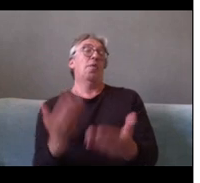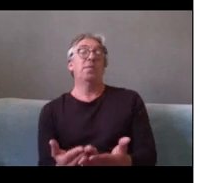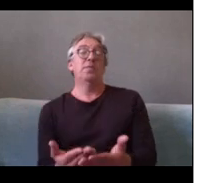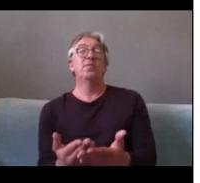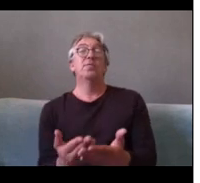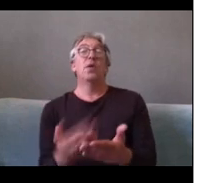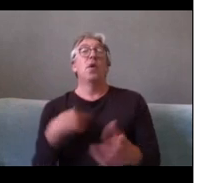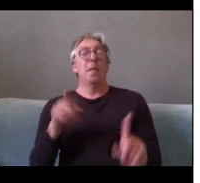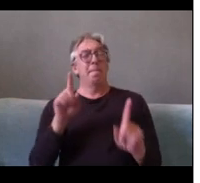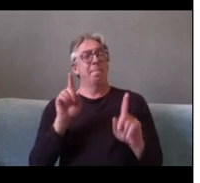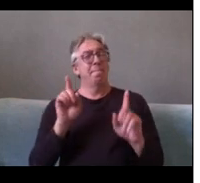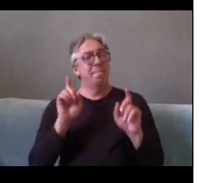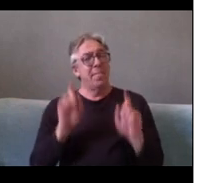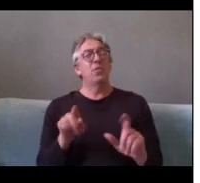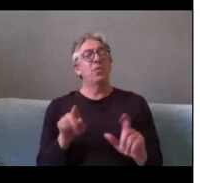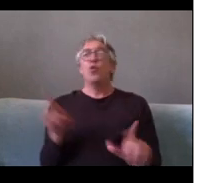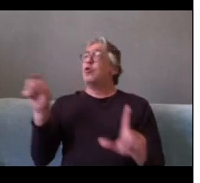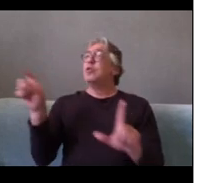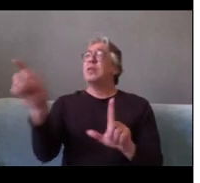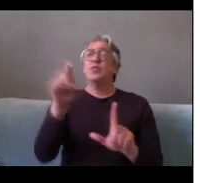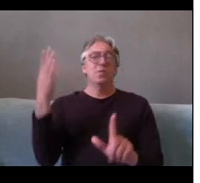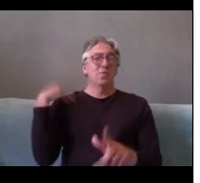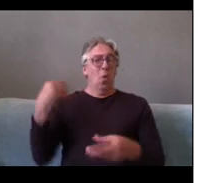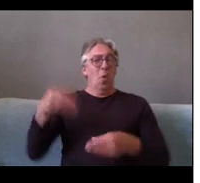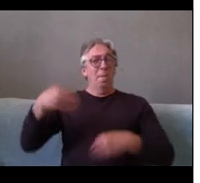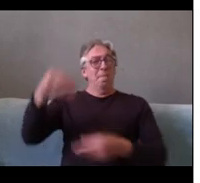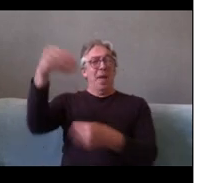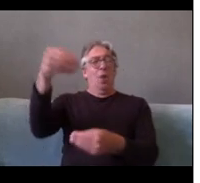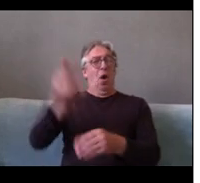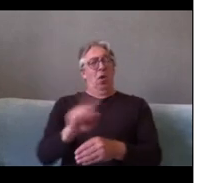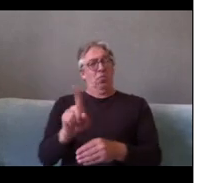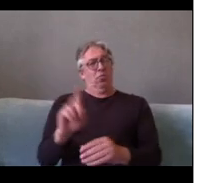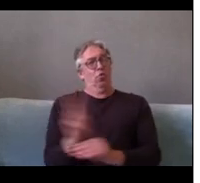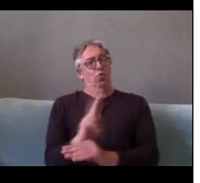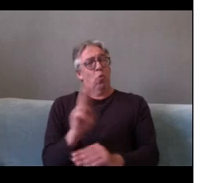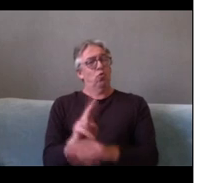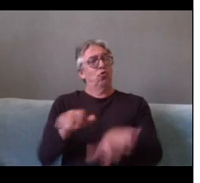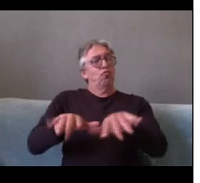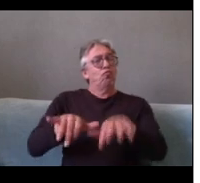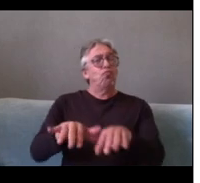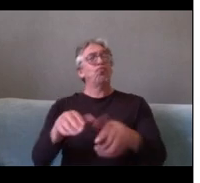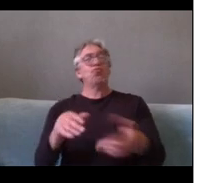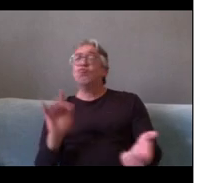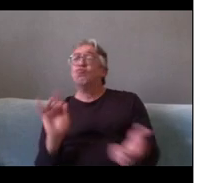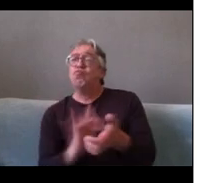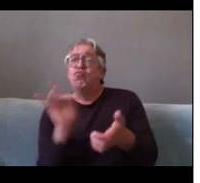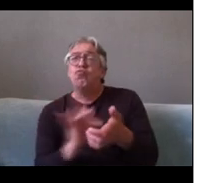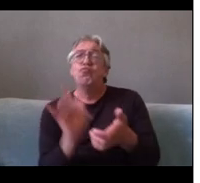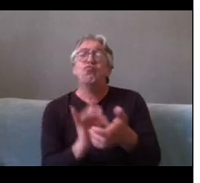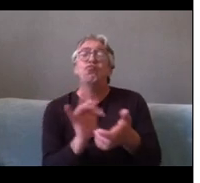during the... ...The actual issue Therefore Kenya adopted the use of mobile technology